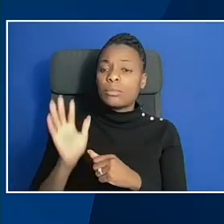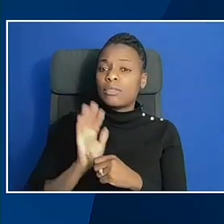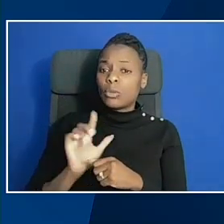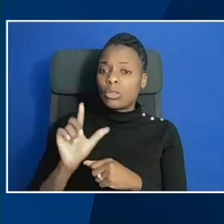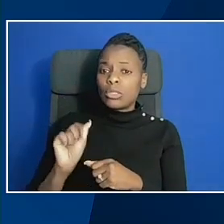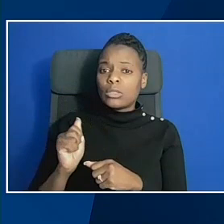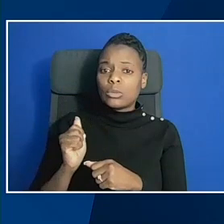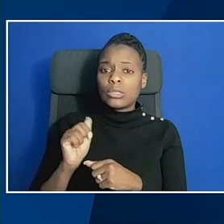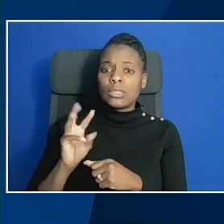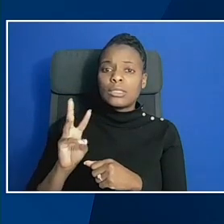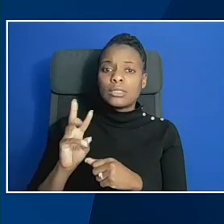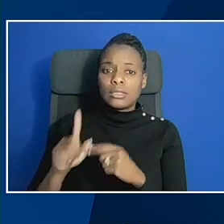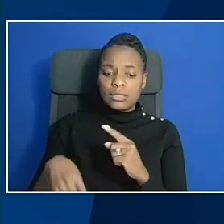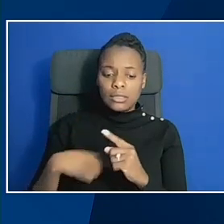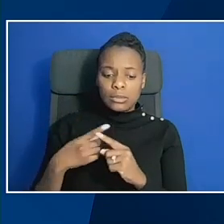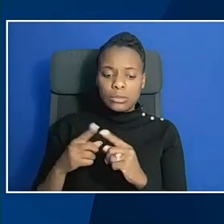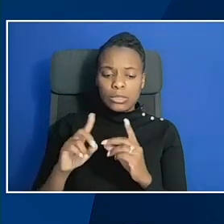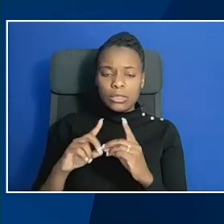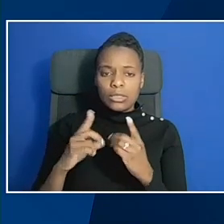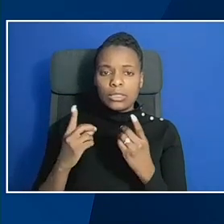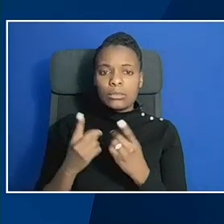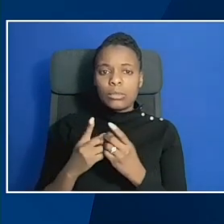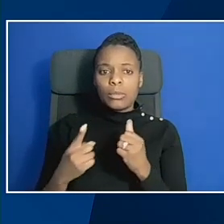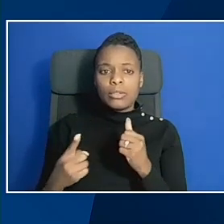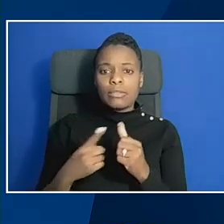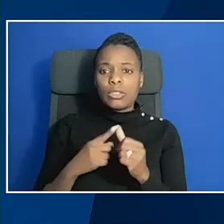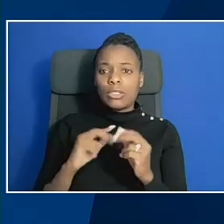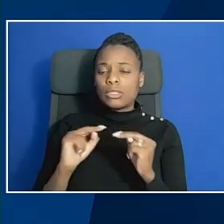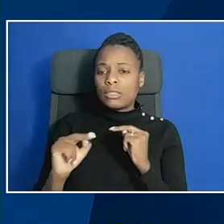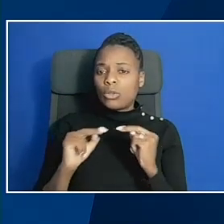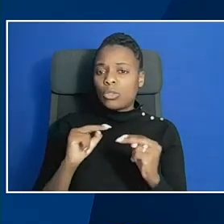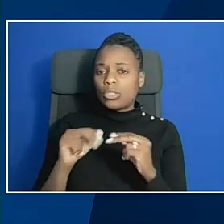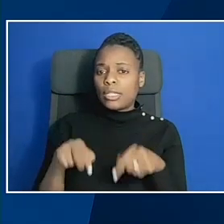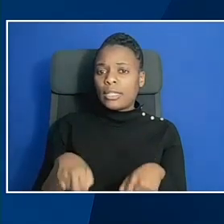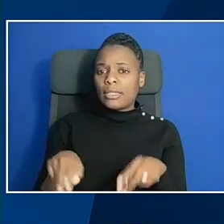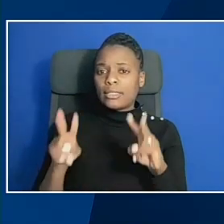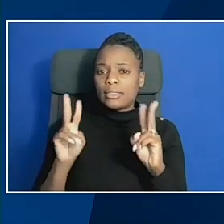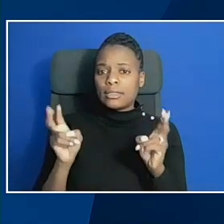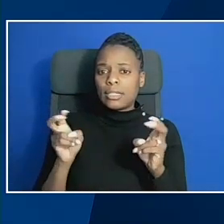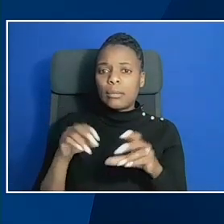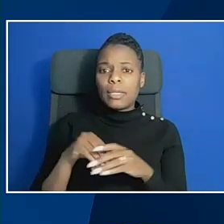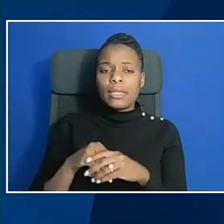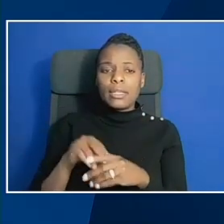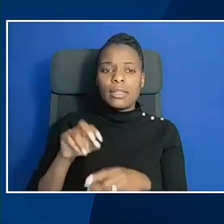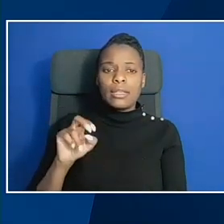Department first negotiated this topic in the NPRM that we published following the